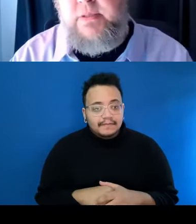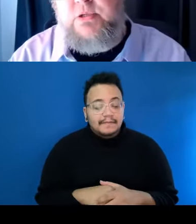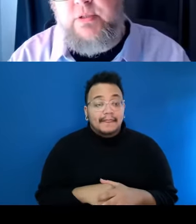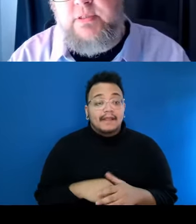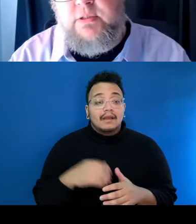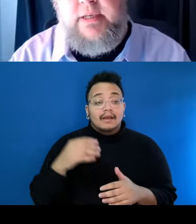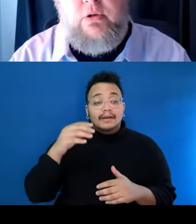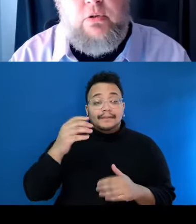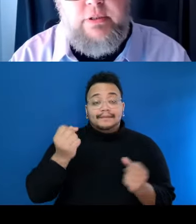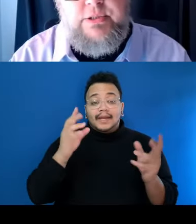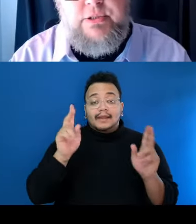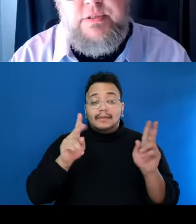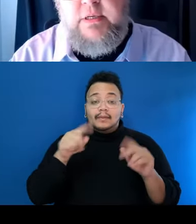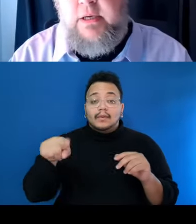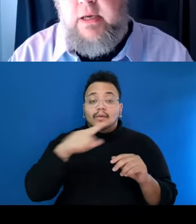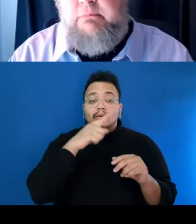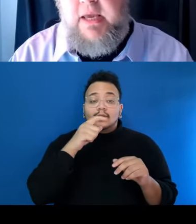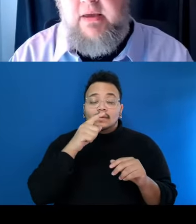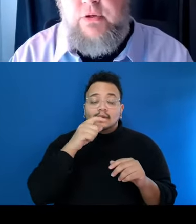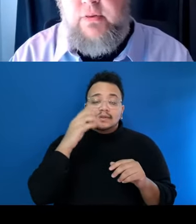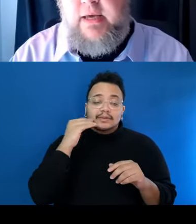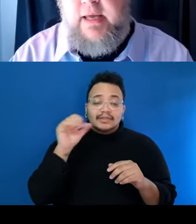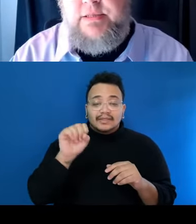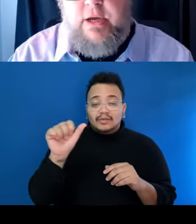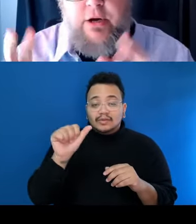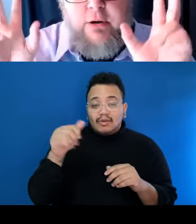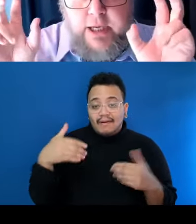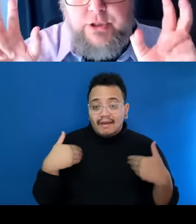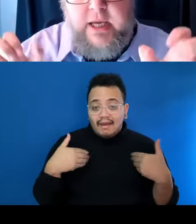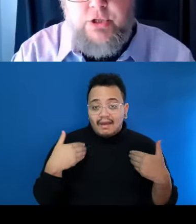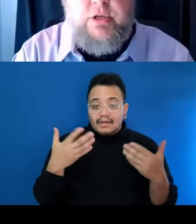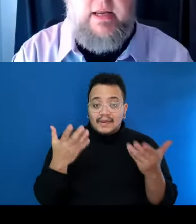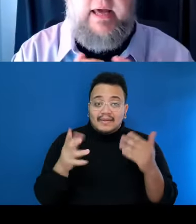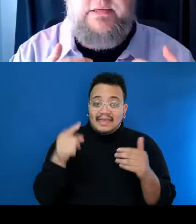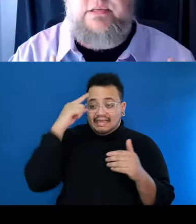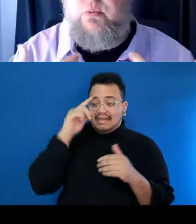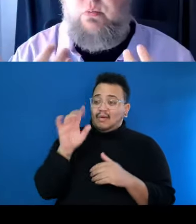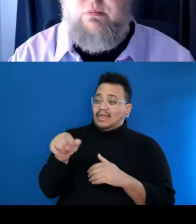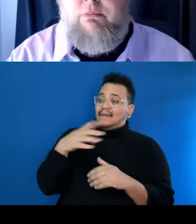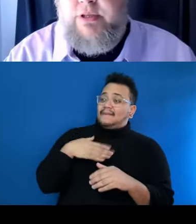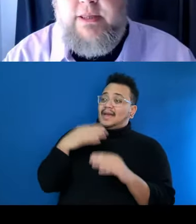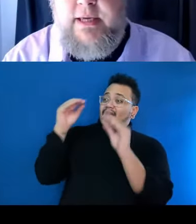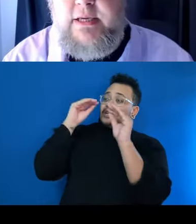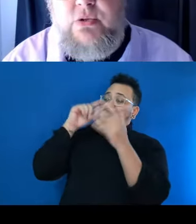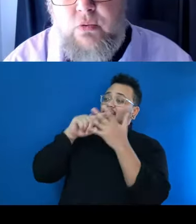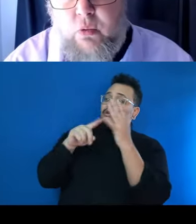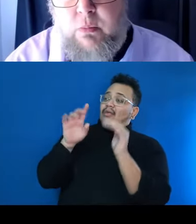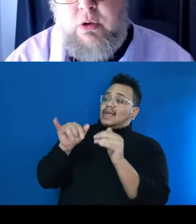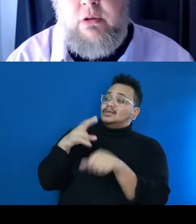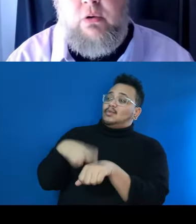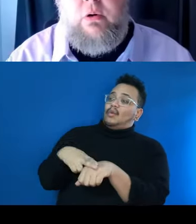who have been sexually assaulted at early ages, may view that as their education, as the what they think is normal